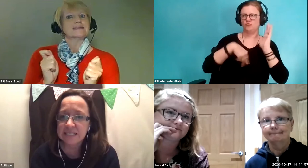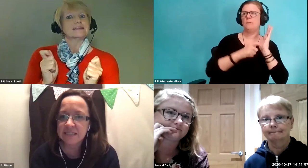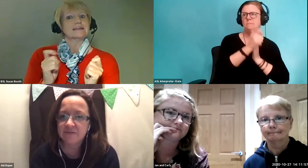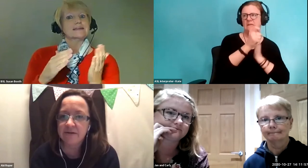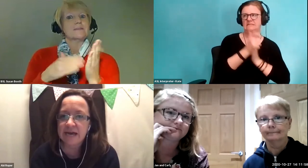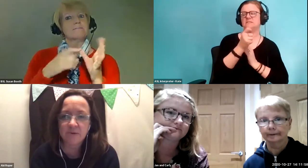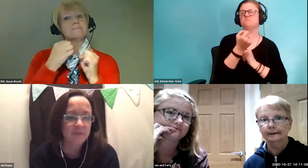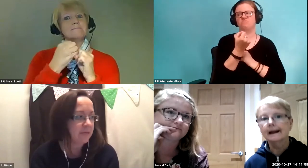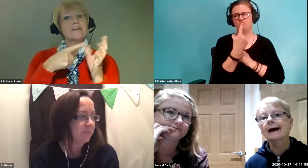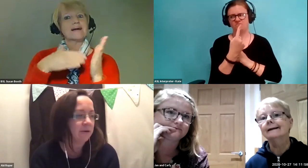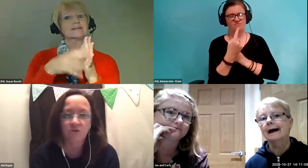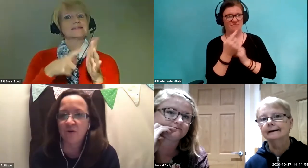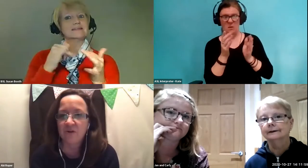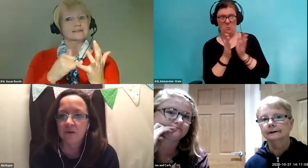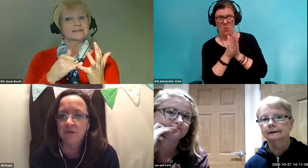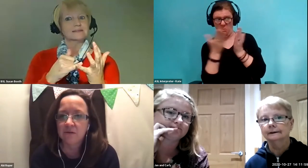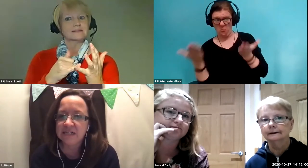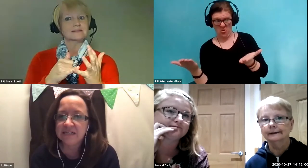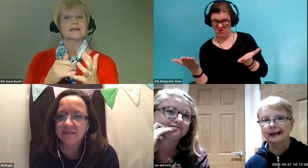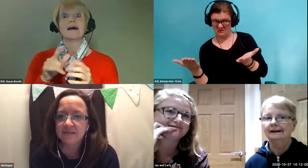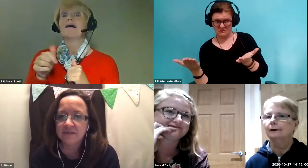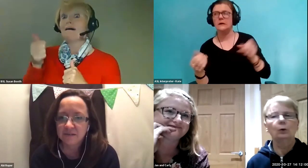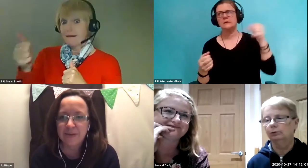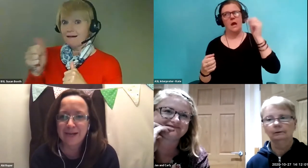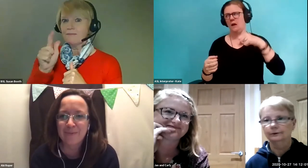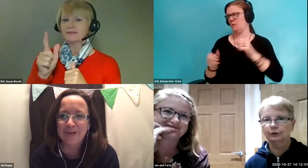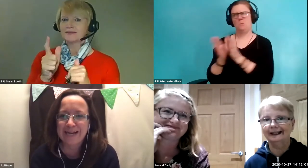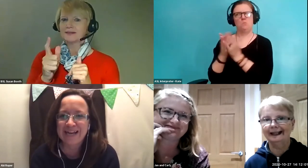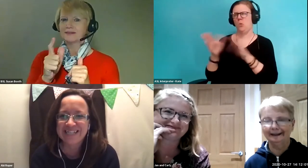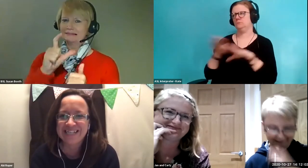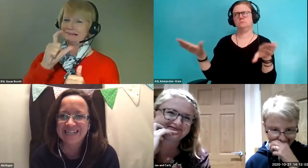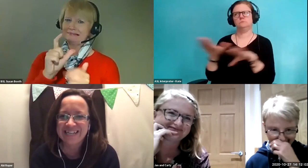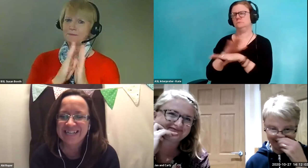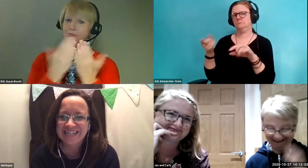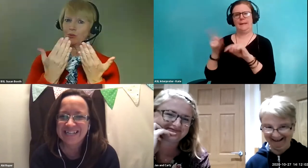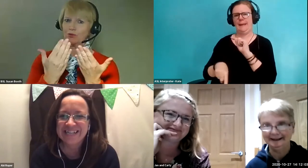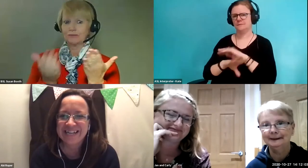yeah magazines are okay but maybe a big long novel is a bit complicated yeah